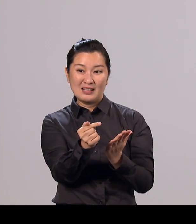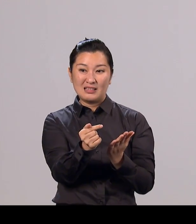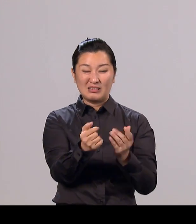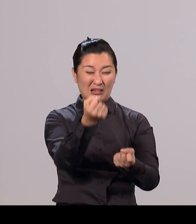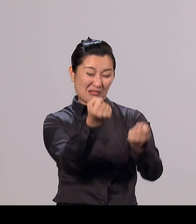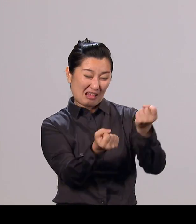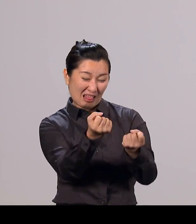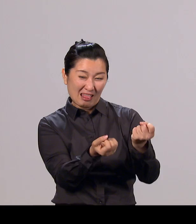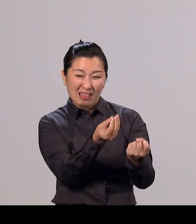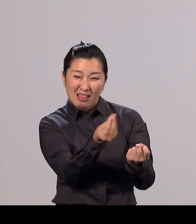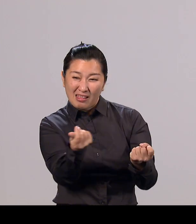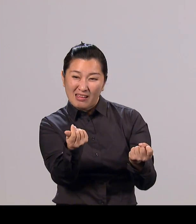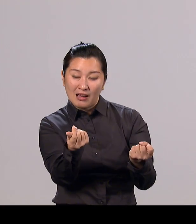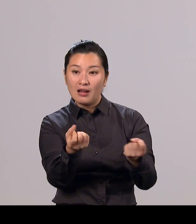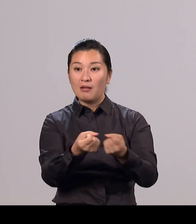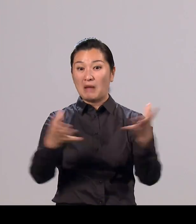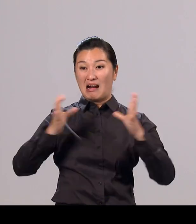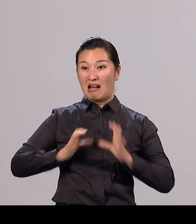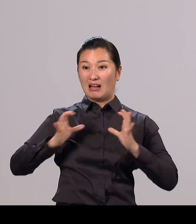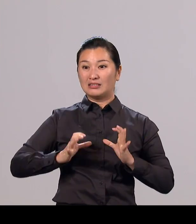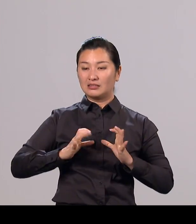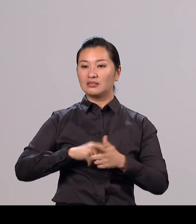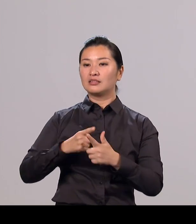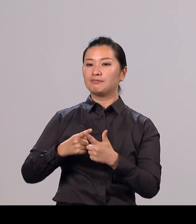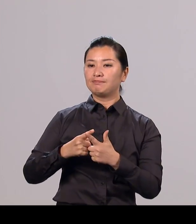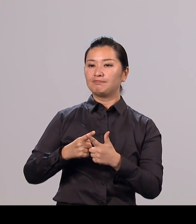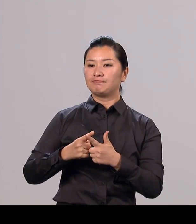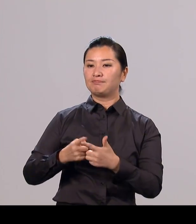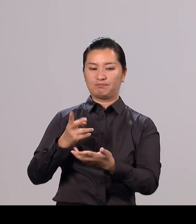If there are a lot of drivers, not enough rides, and fare goes down,